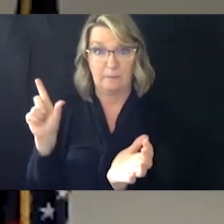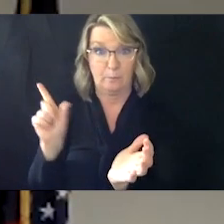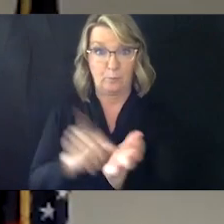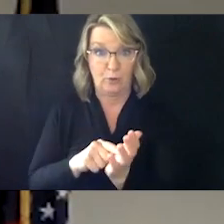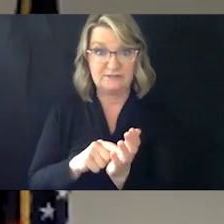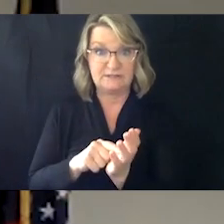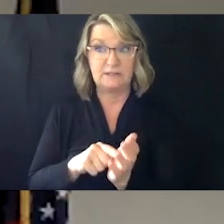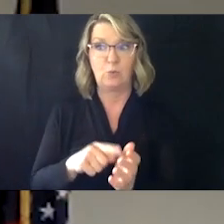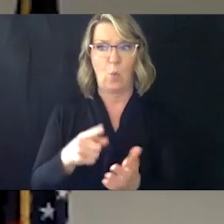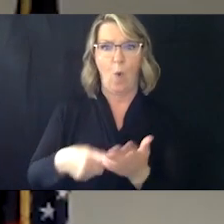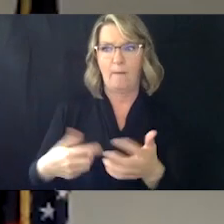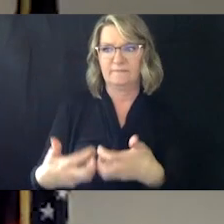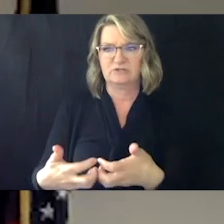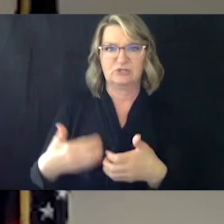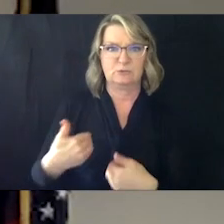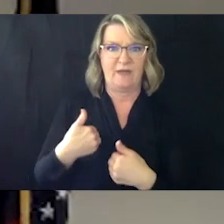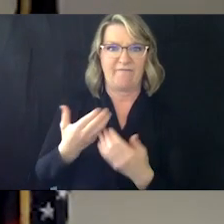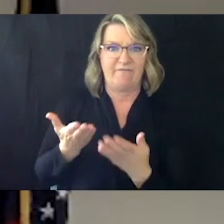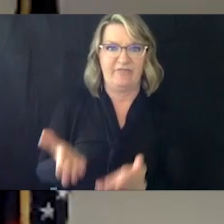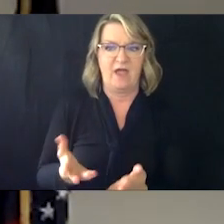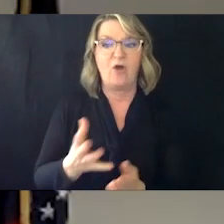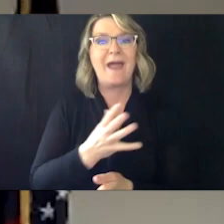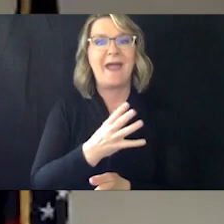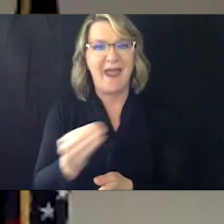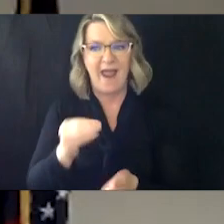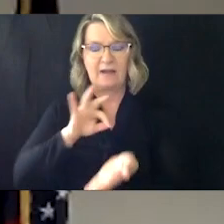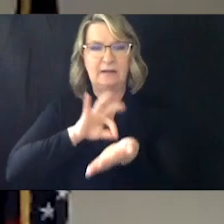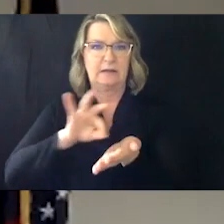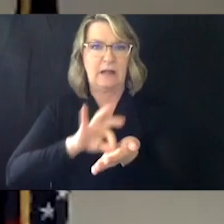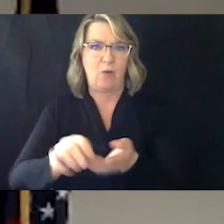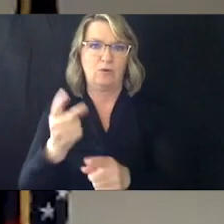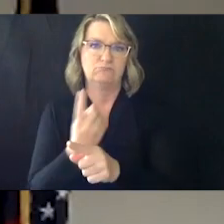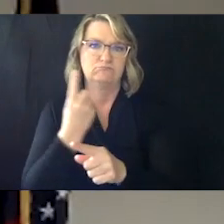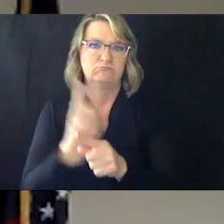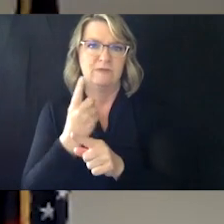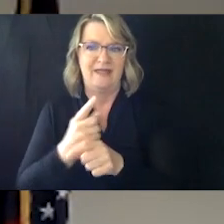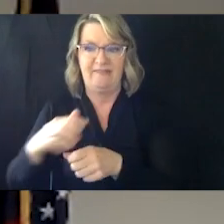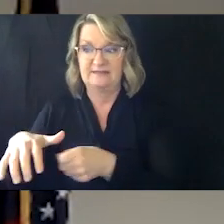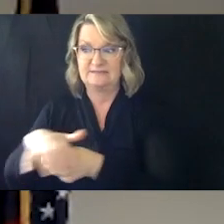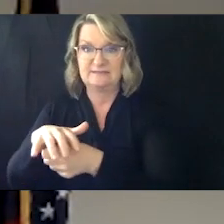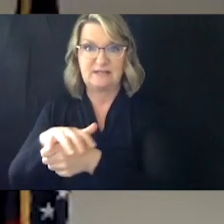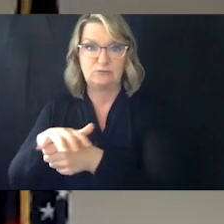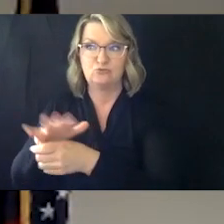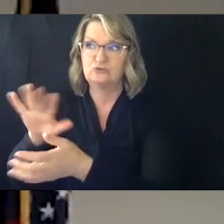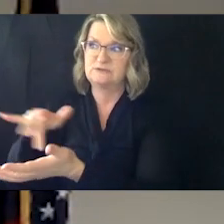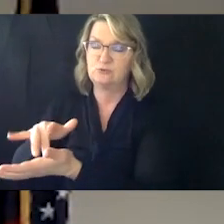as well as then tabulated in our Central Count facility or on site at our voting locations so